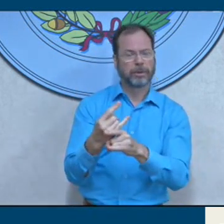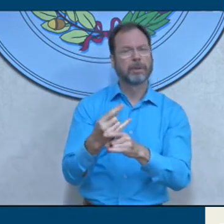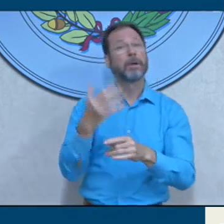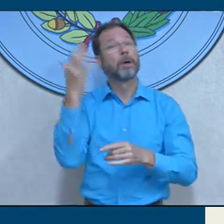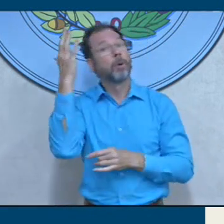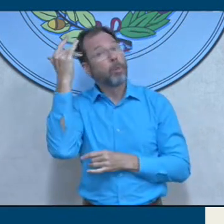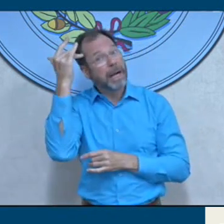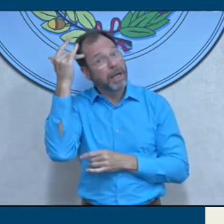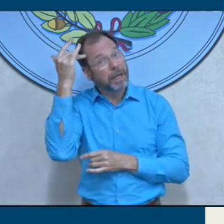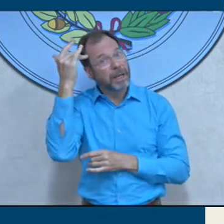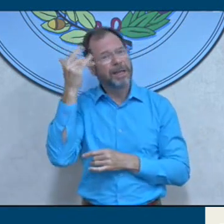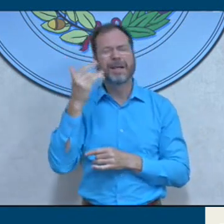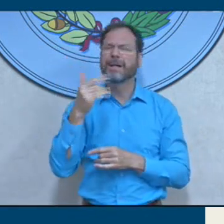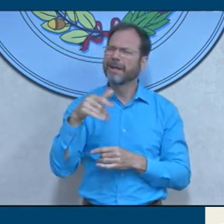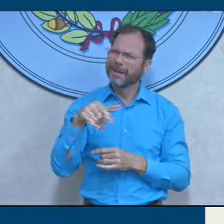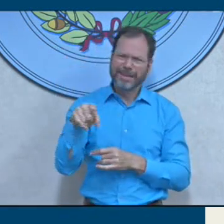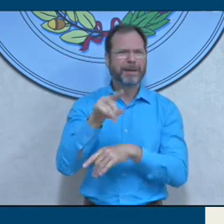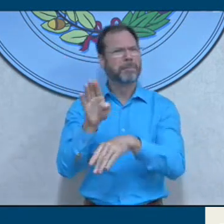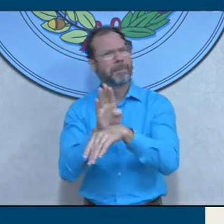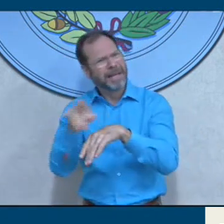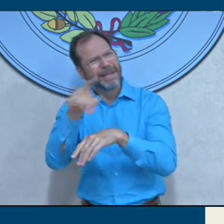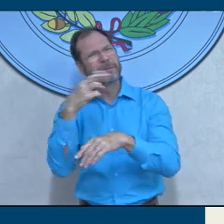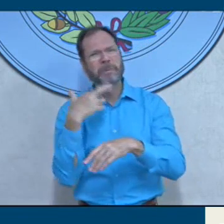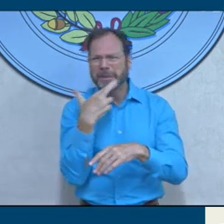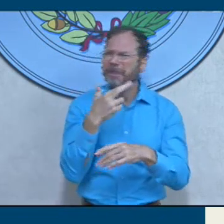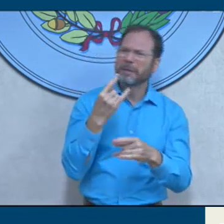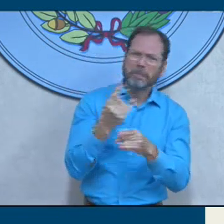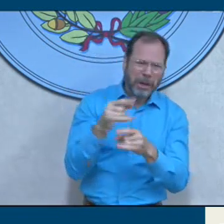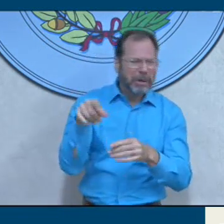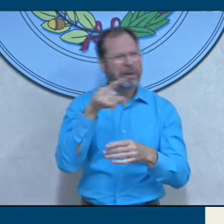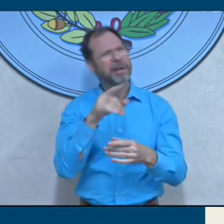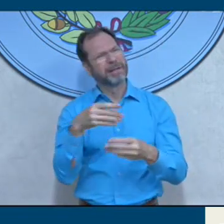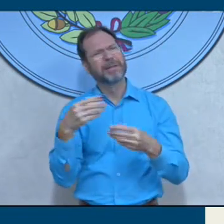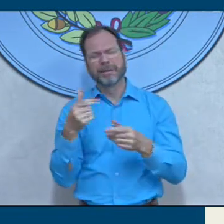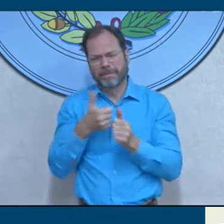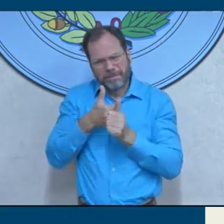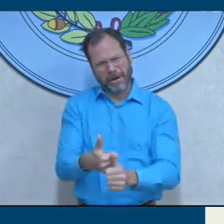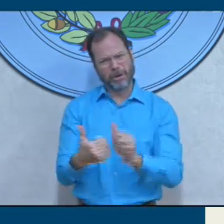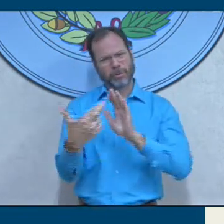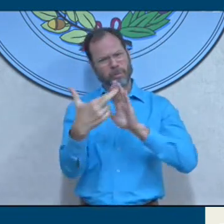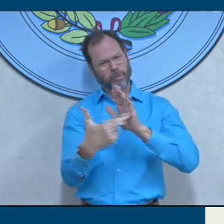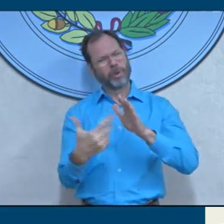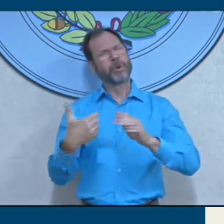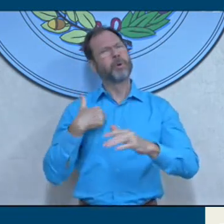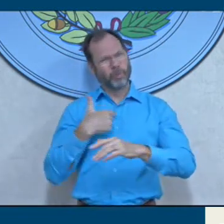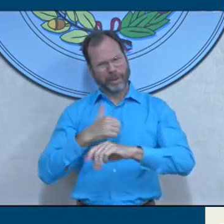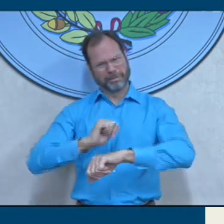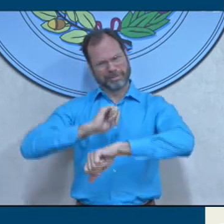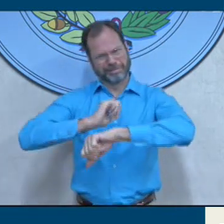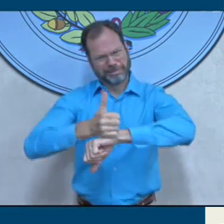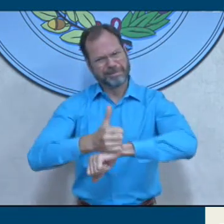AFTER THAT THERE WOULD BE A 60 DAY SUSPENSION OF THEIR LIQUOR LICENSE. THIS IS NECESSARY TO